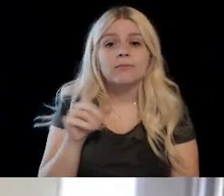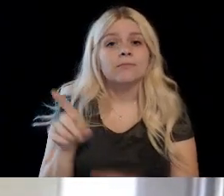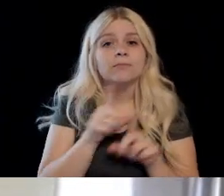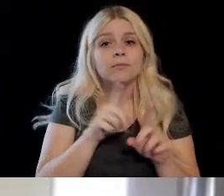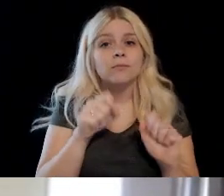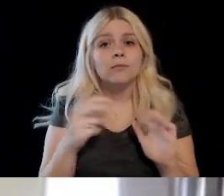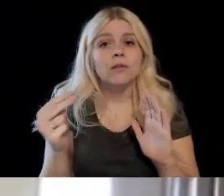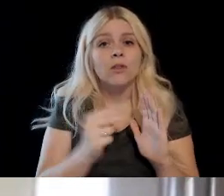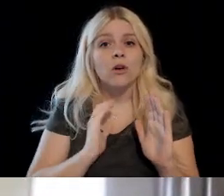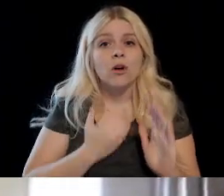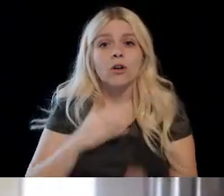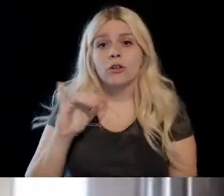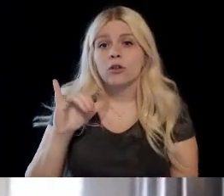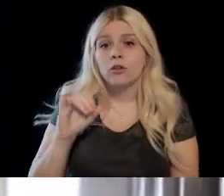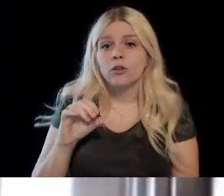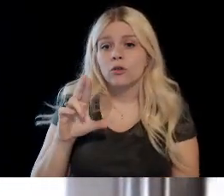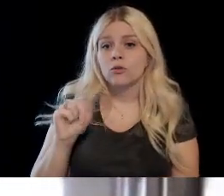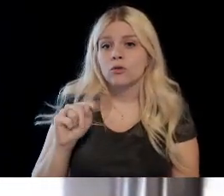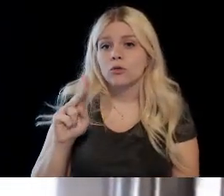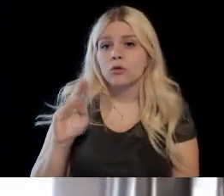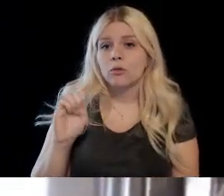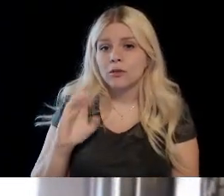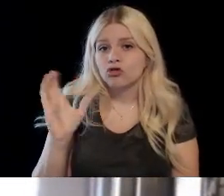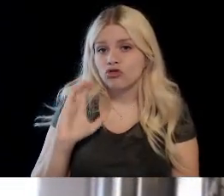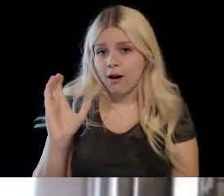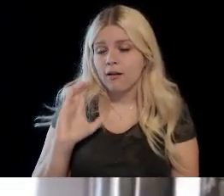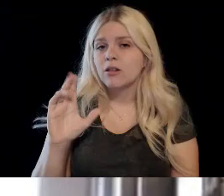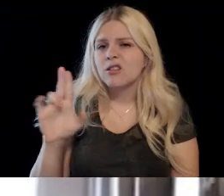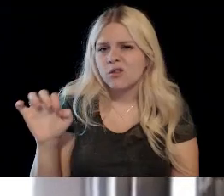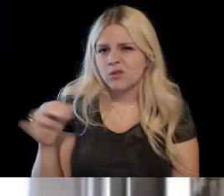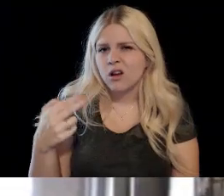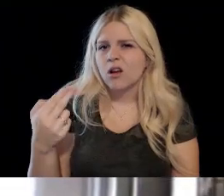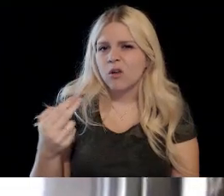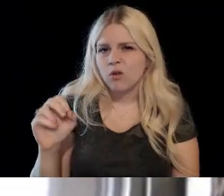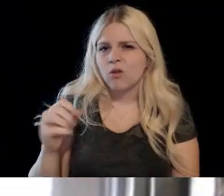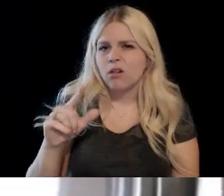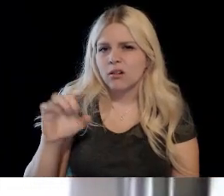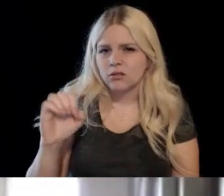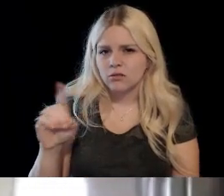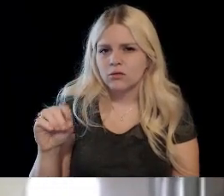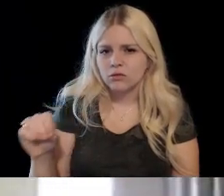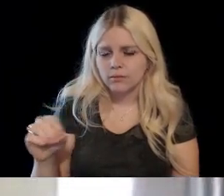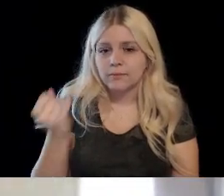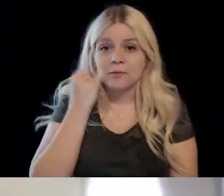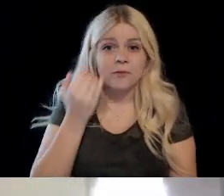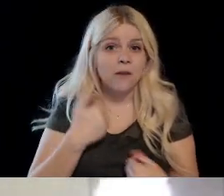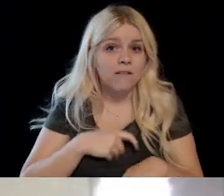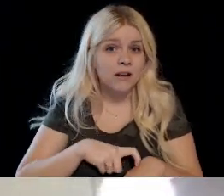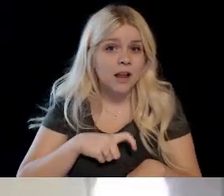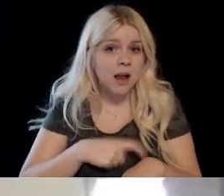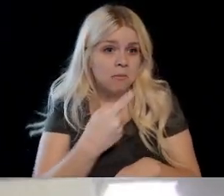Hogle Zoo). Oh, we got a few more questions coming in, Joanne, if you have a minute. Joanne: Sure! Erica: How long do bears hibernate?